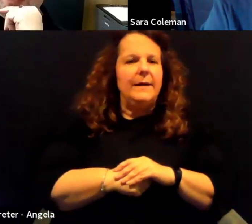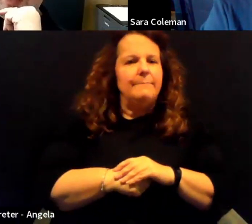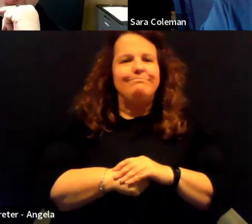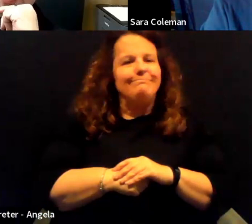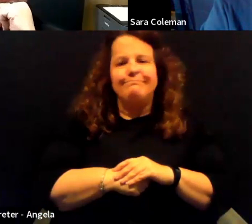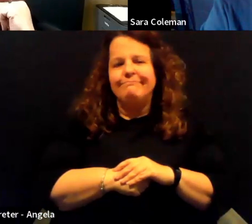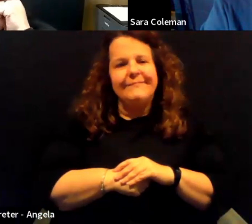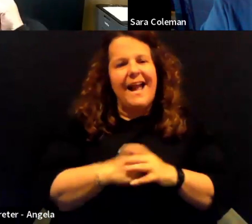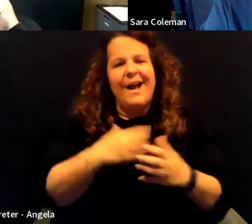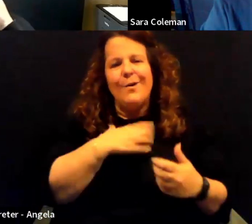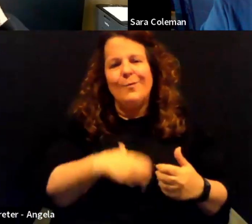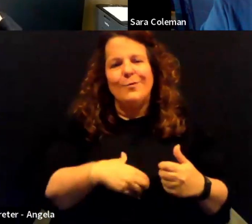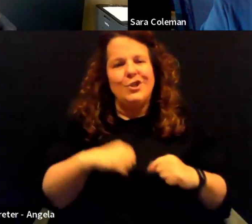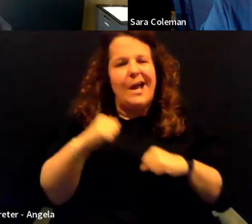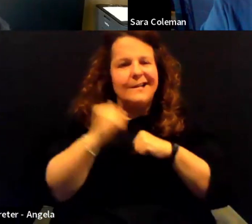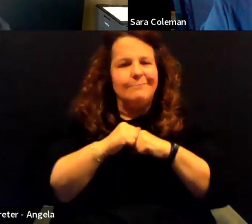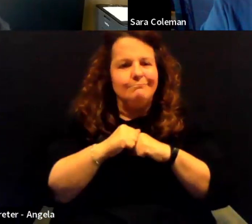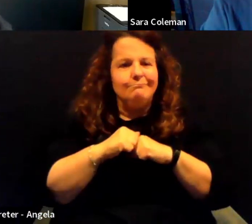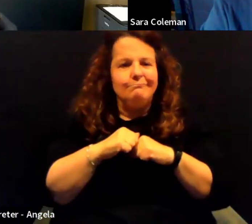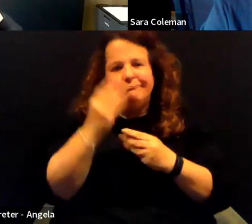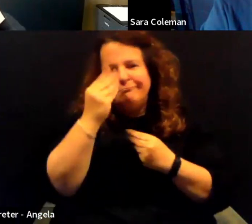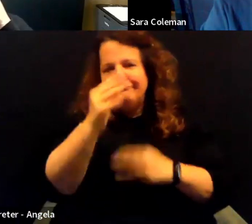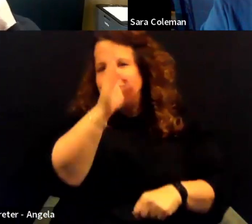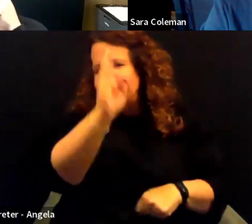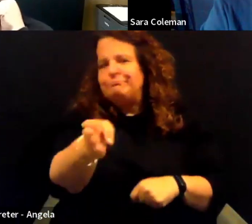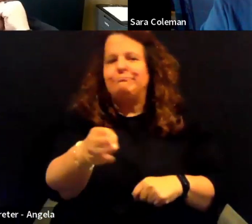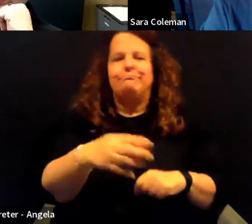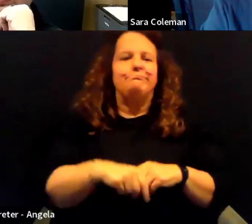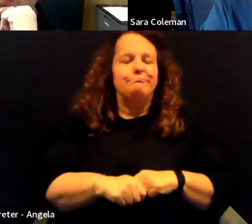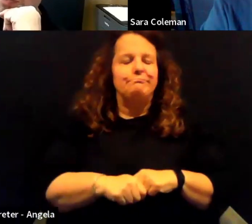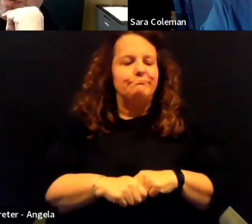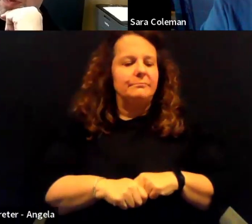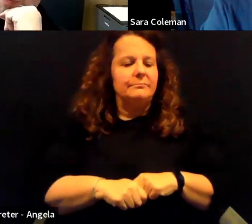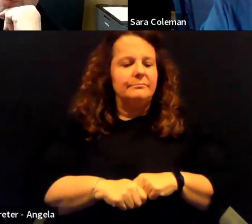had a solid answer for that. I do know there are you know, there are definitely